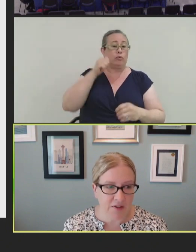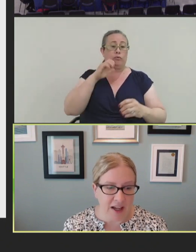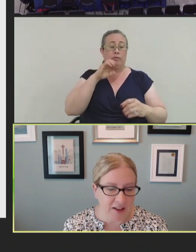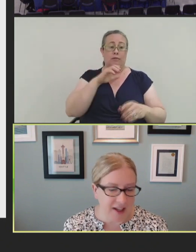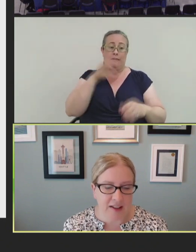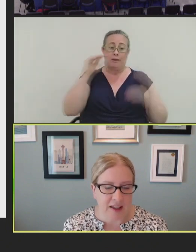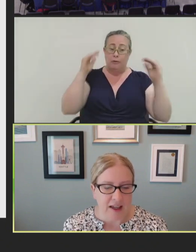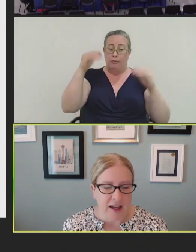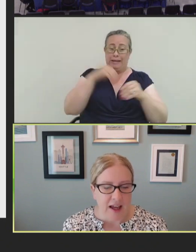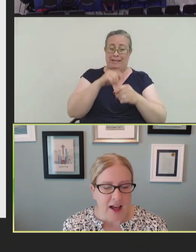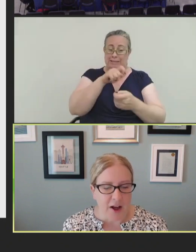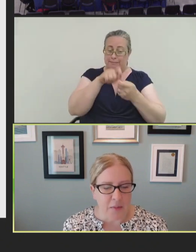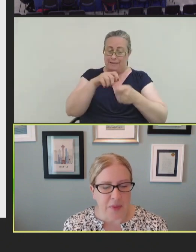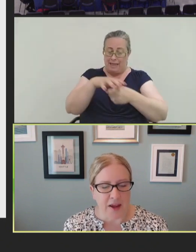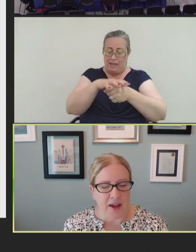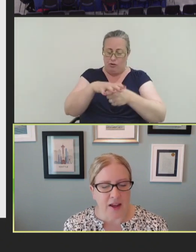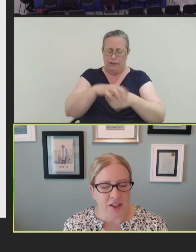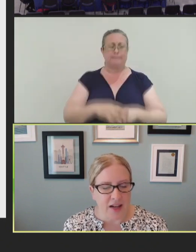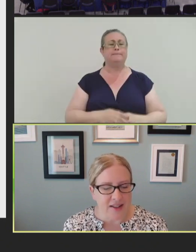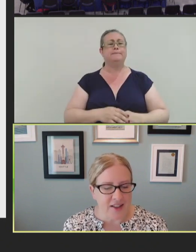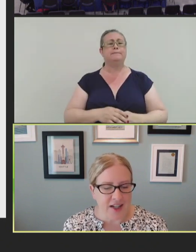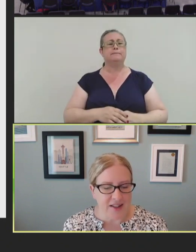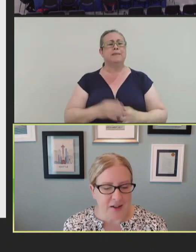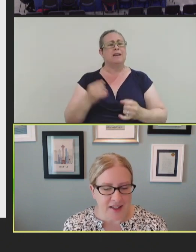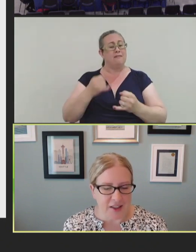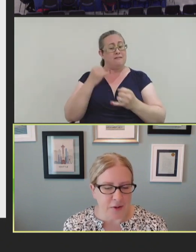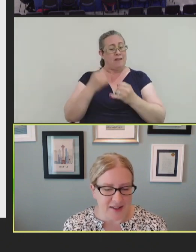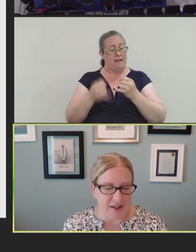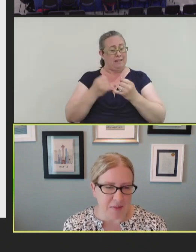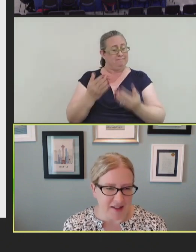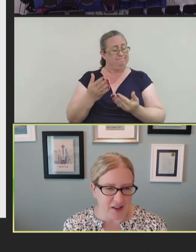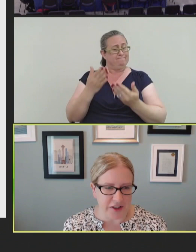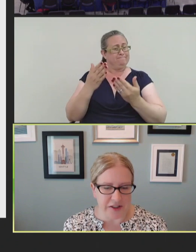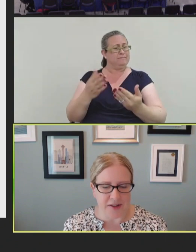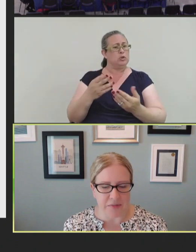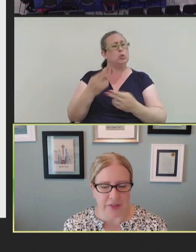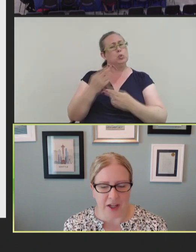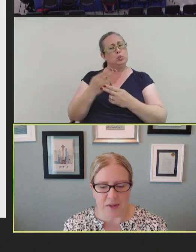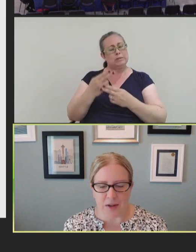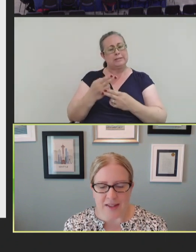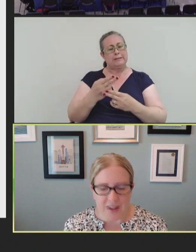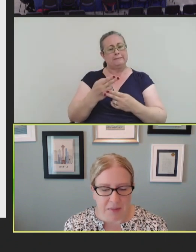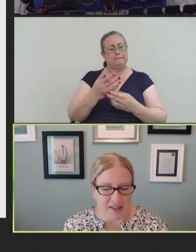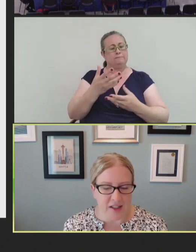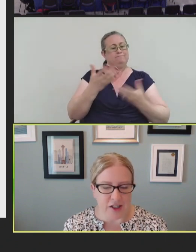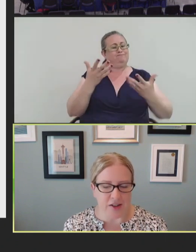Finally, SEAN suggests using trusted messengers. Trusted messengers are